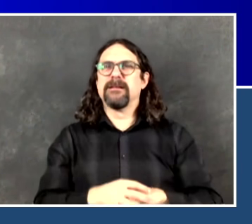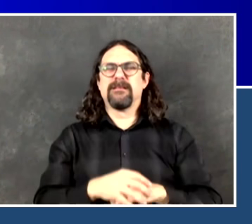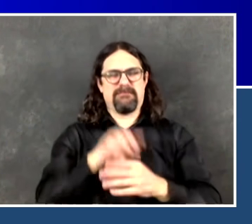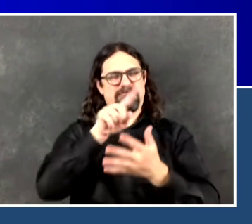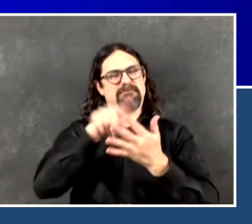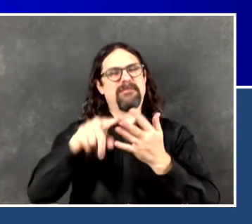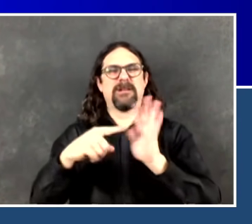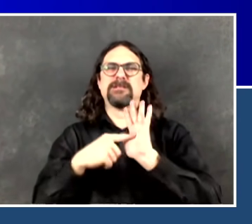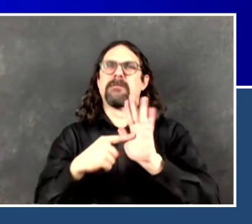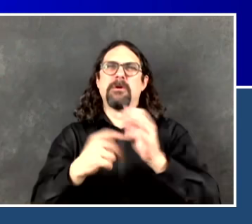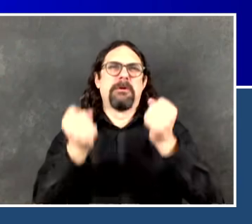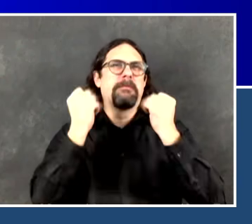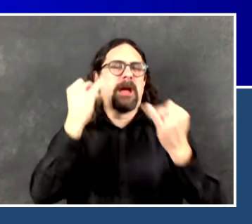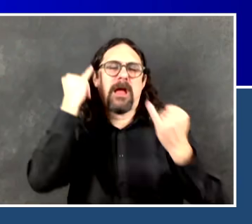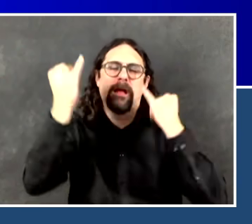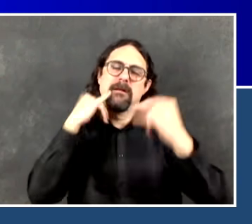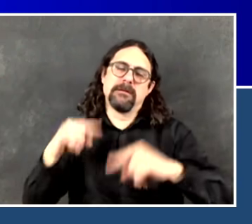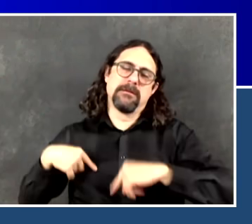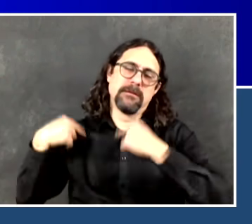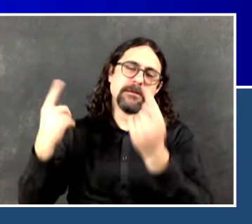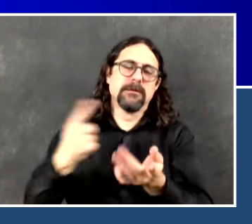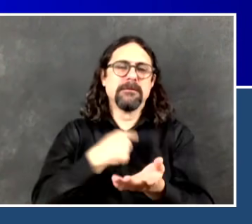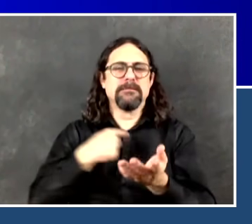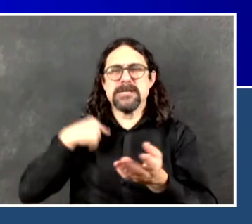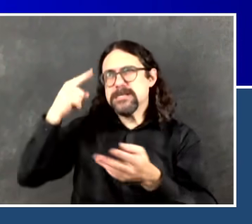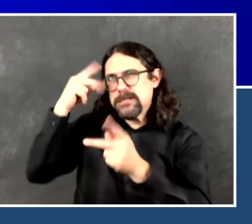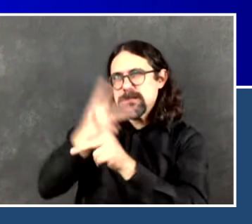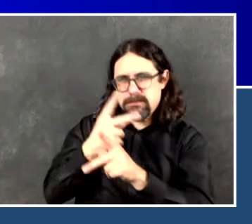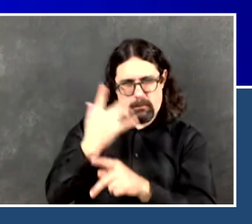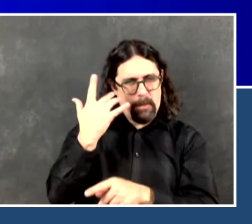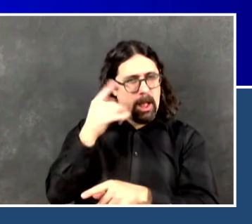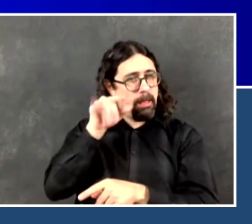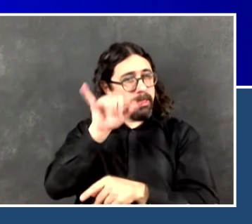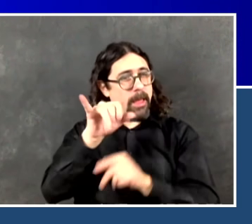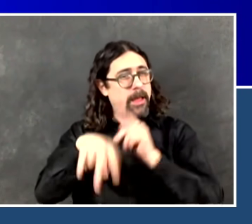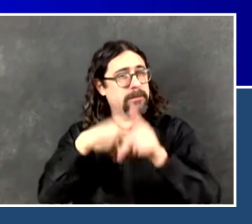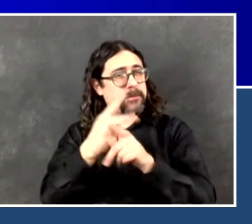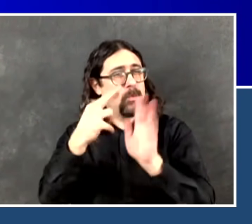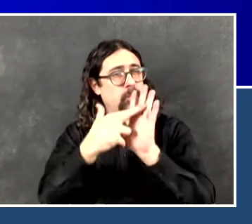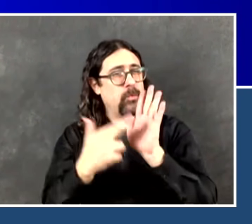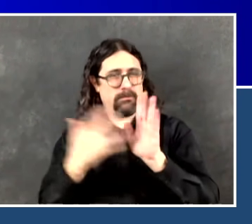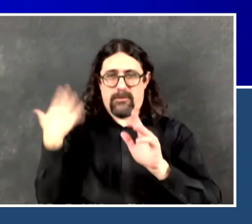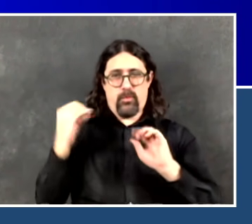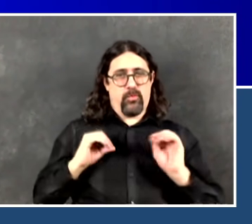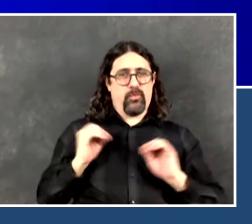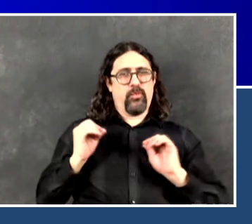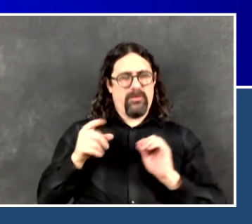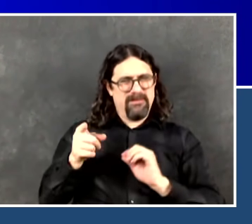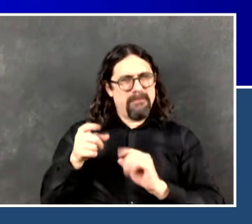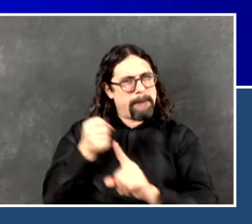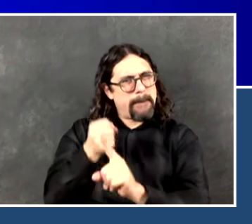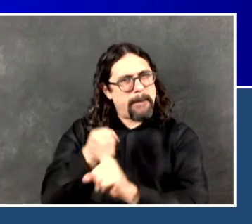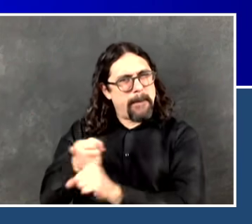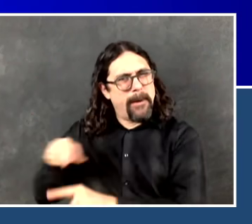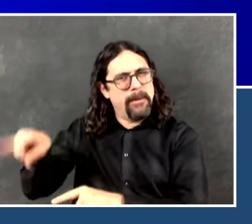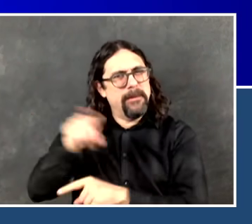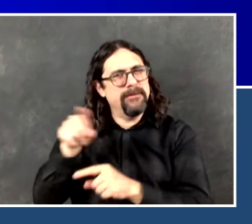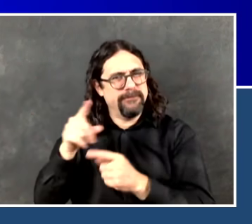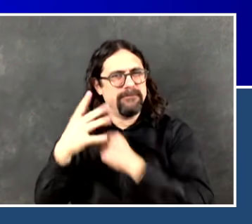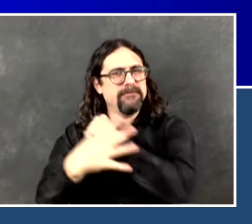WE NEED TO DO EVEN MORE NOW. AS WE'VE TALKED ABOUT THIS CRISIS, I'VE SAID IT BLUNTLY.